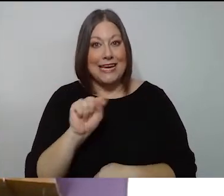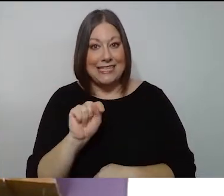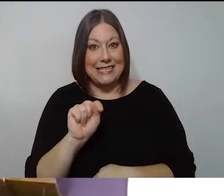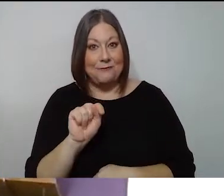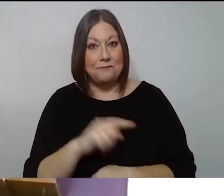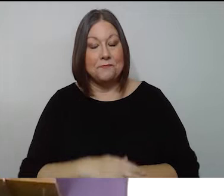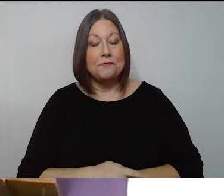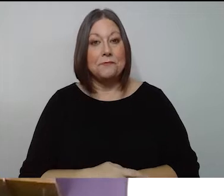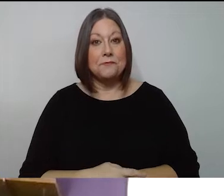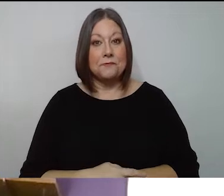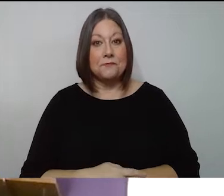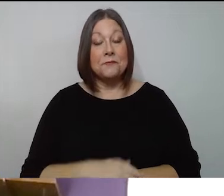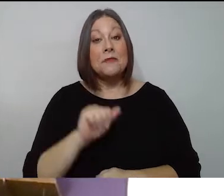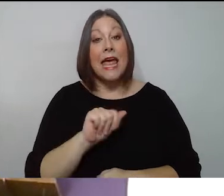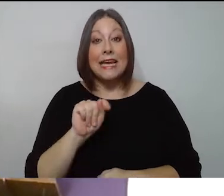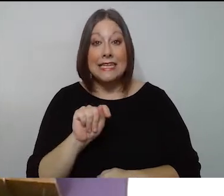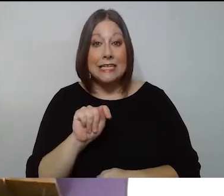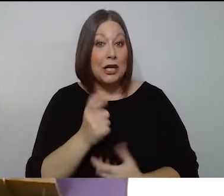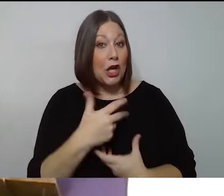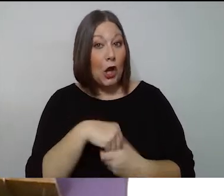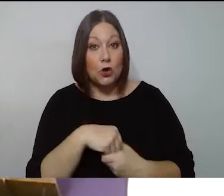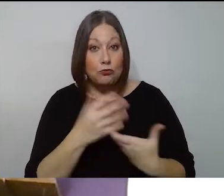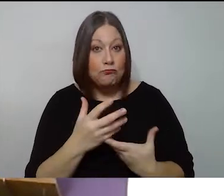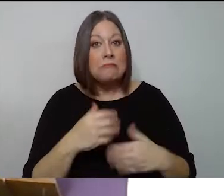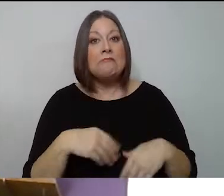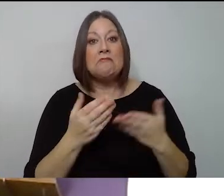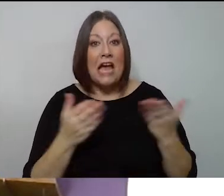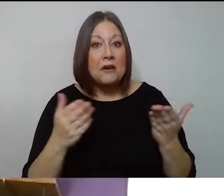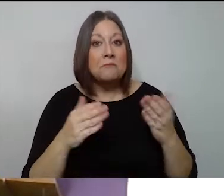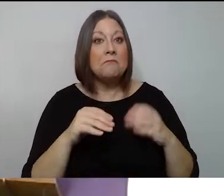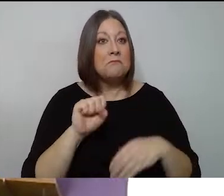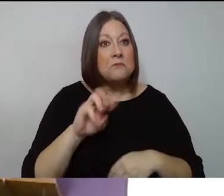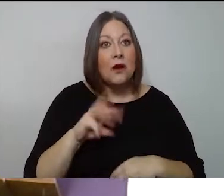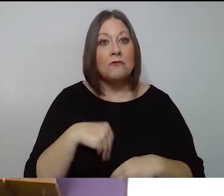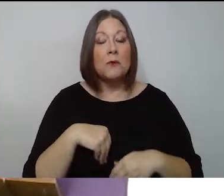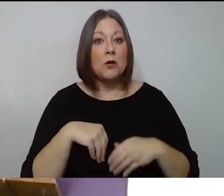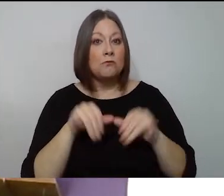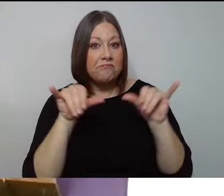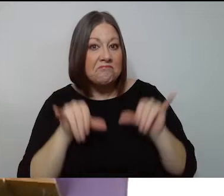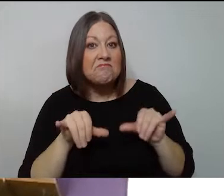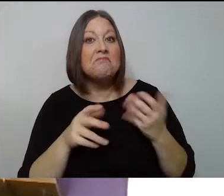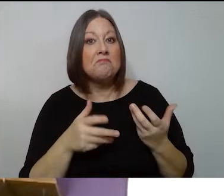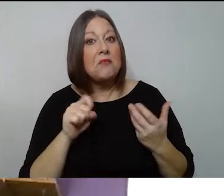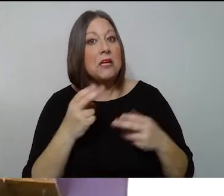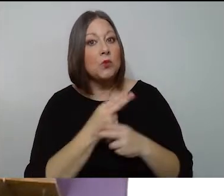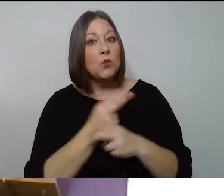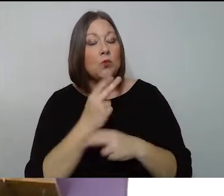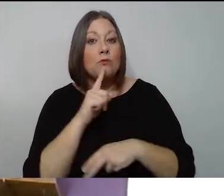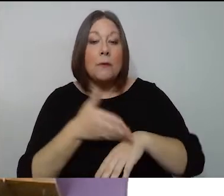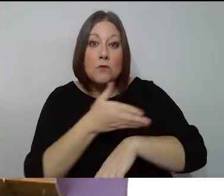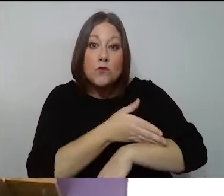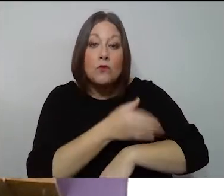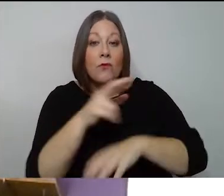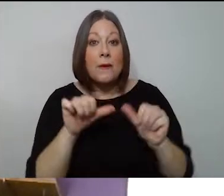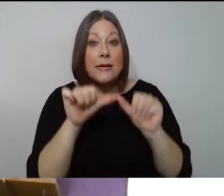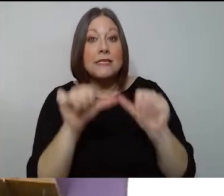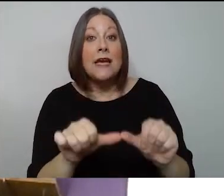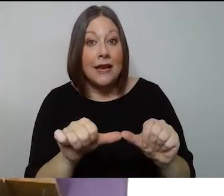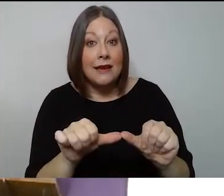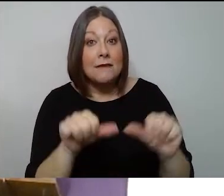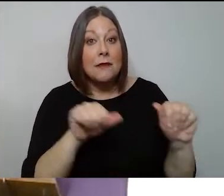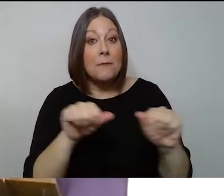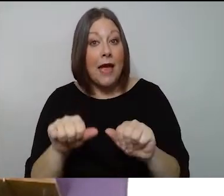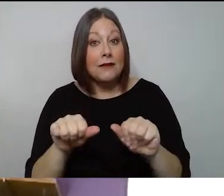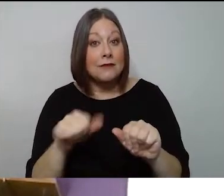AT includes any item, software, or product system that is used to improve or maintain the capacity of people